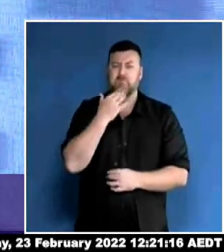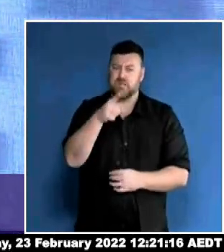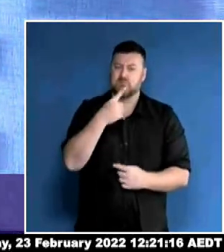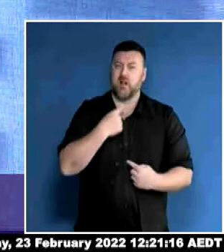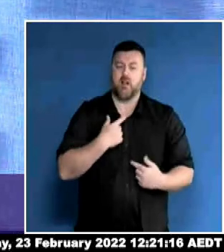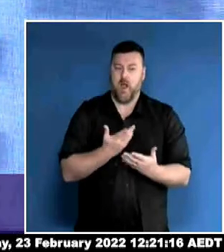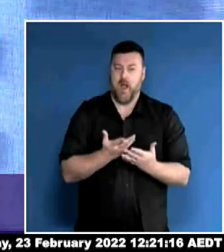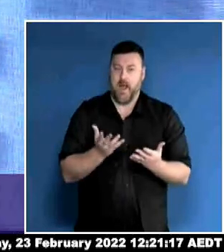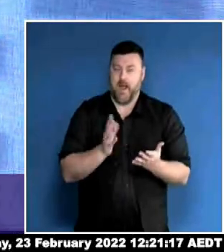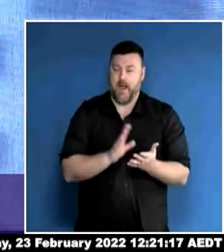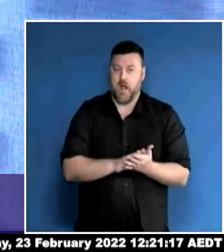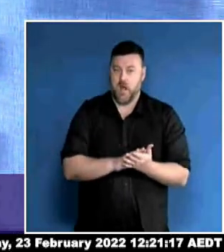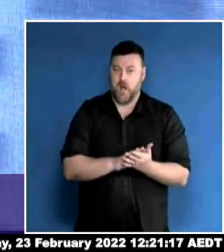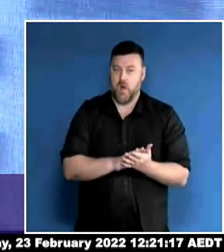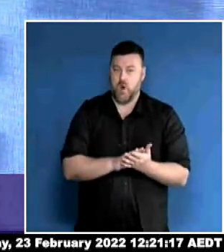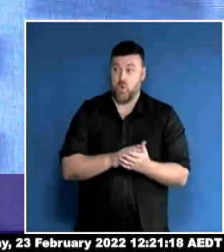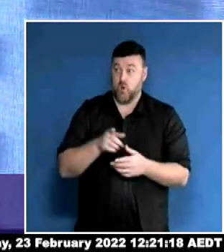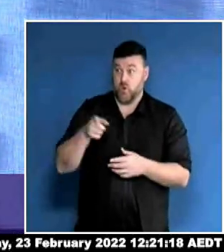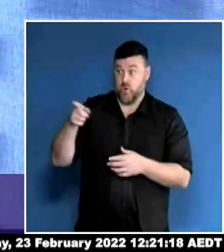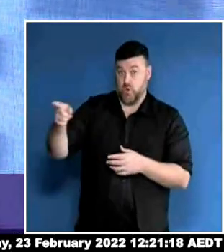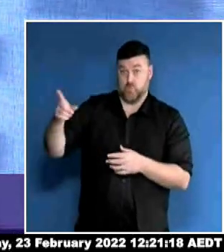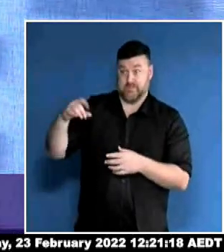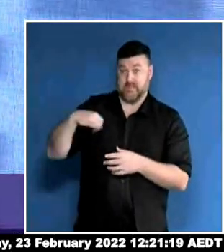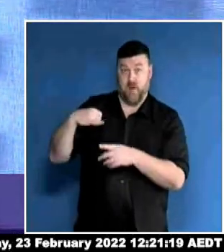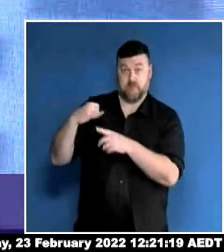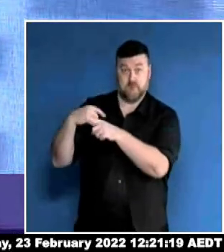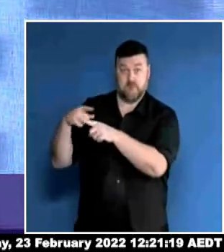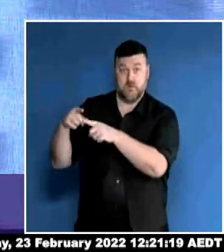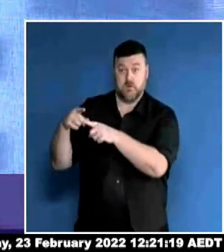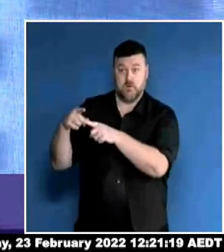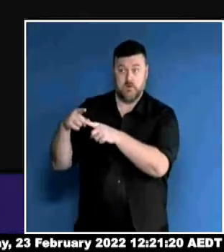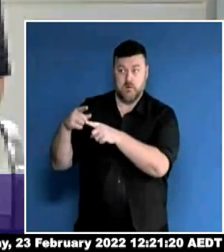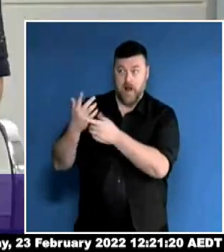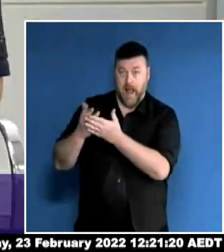could have more time and space? I